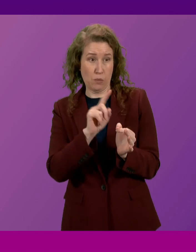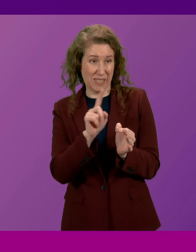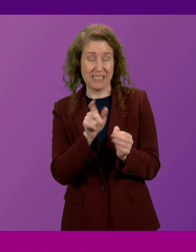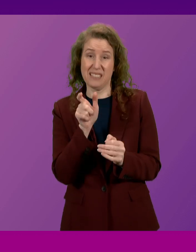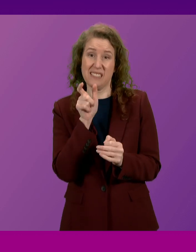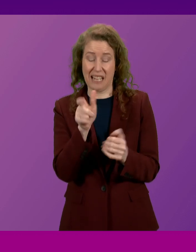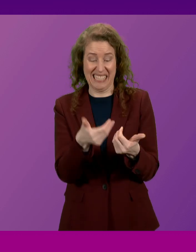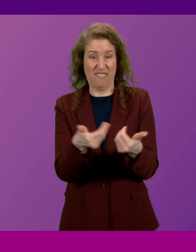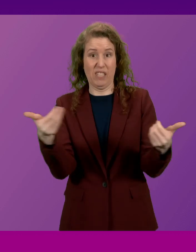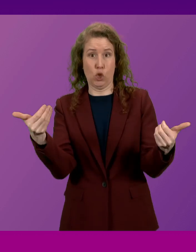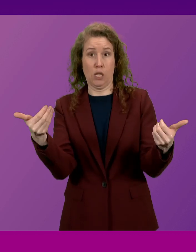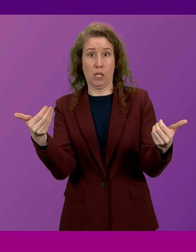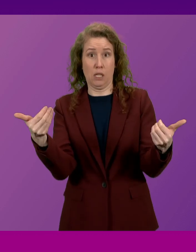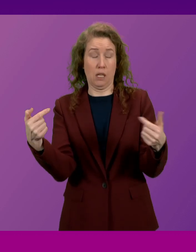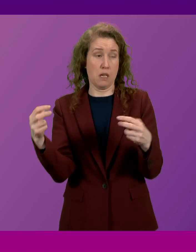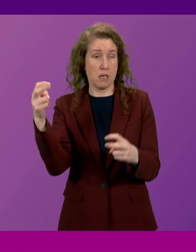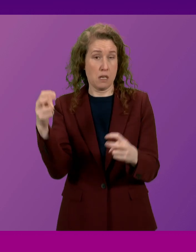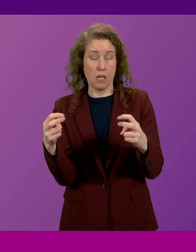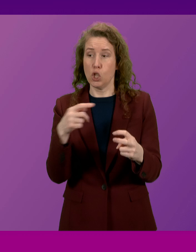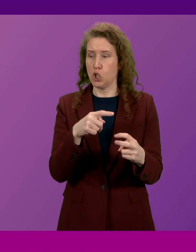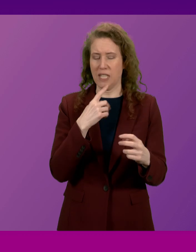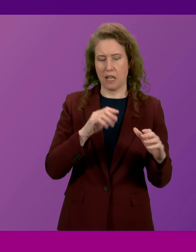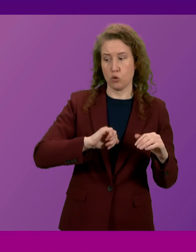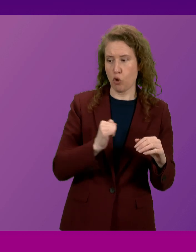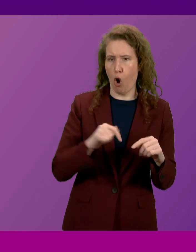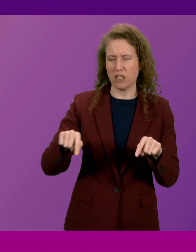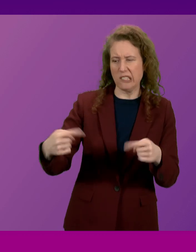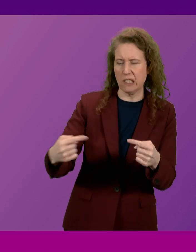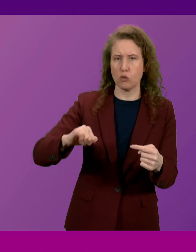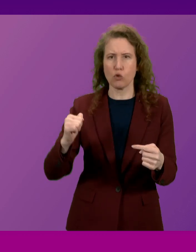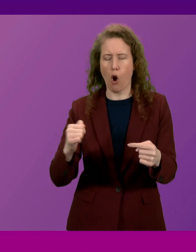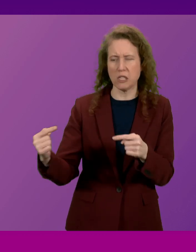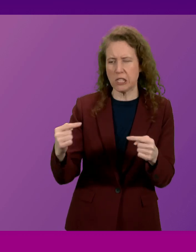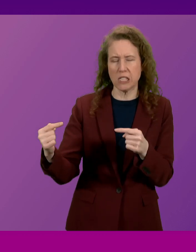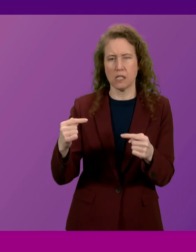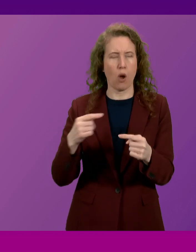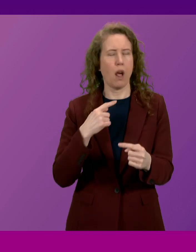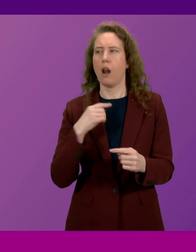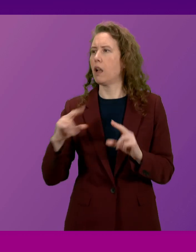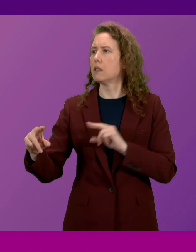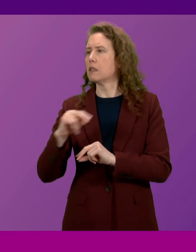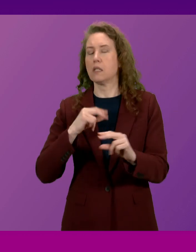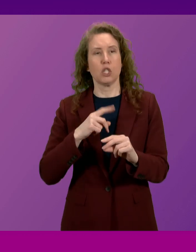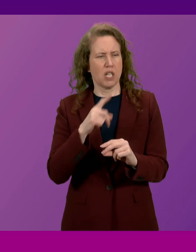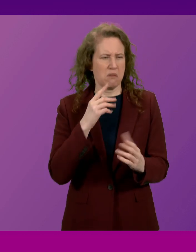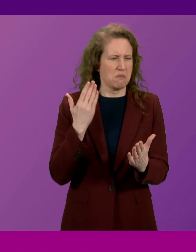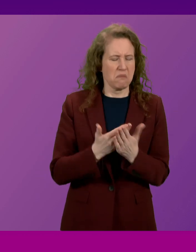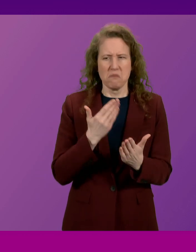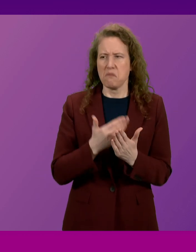“division”. She pitted Scot against Scot in her obsessive attempts to break up our great country— Let us hear one another.